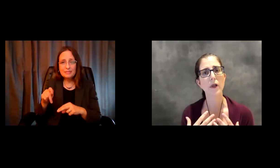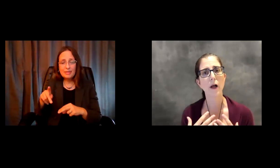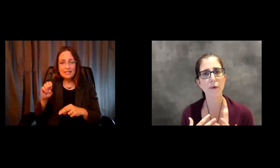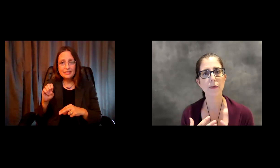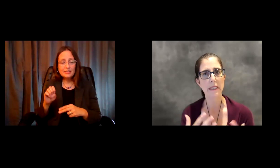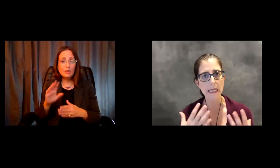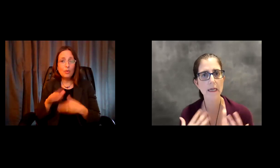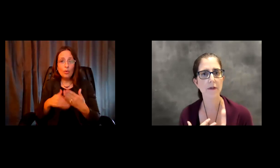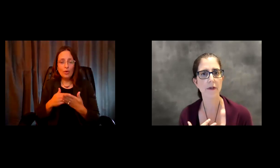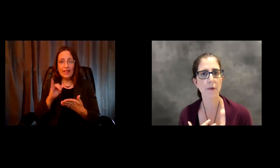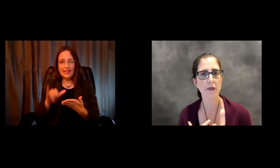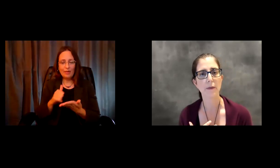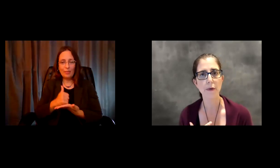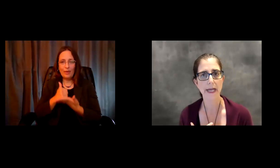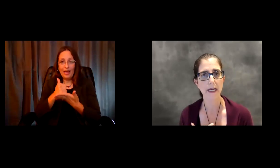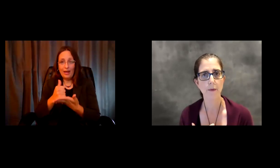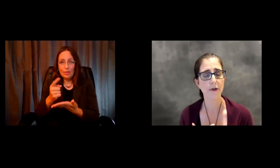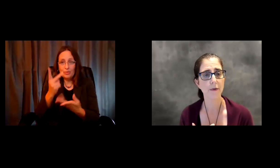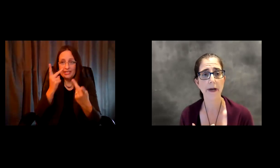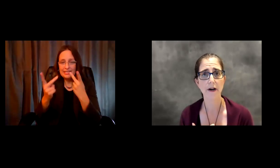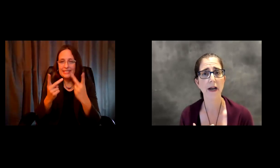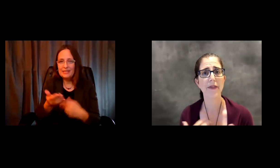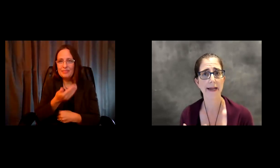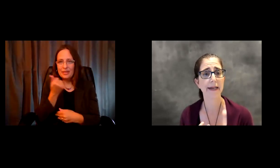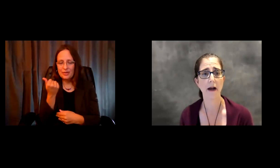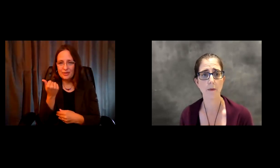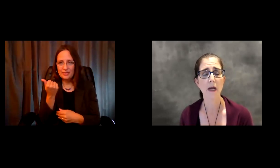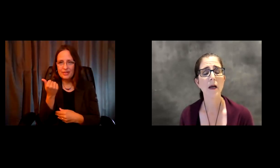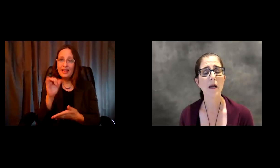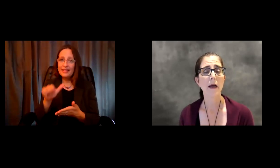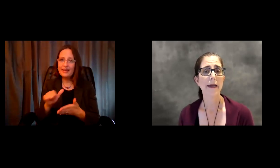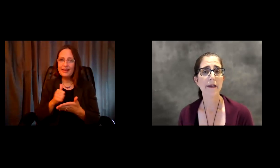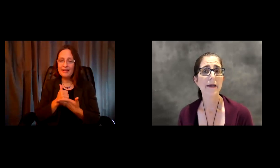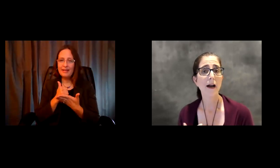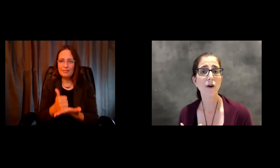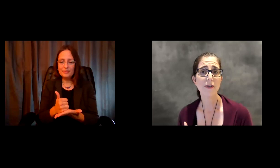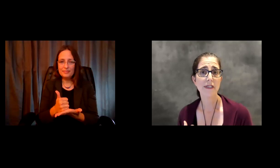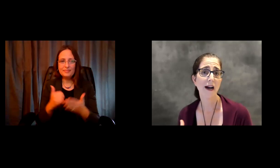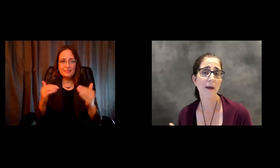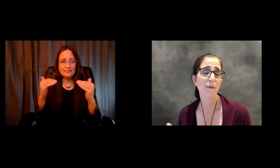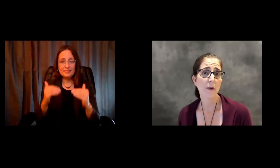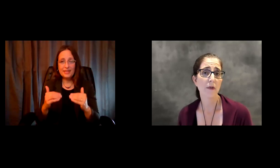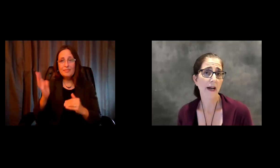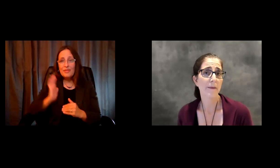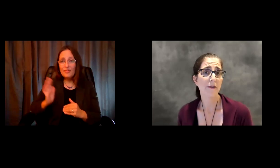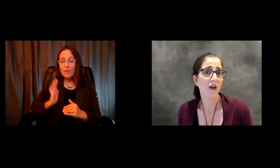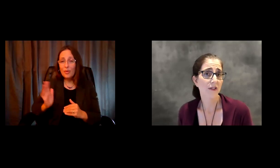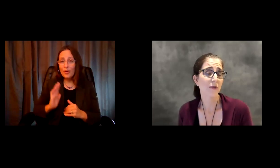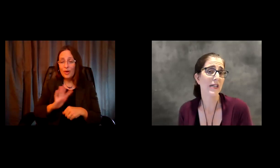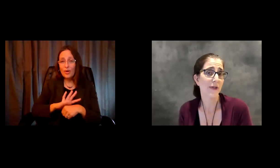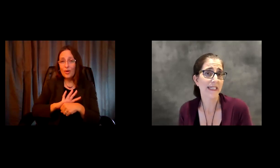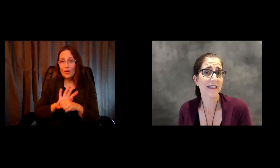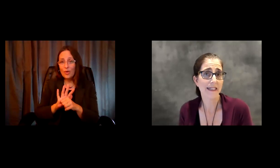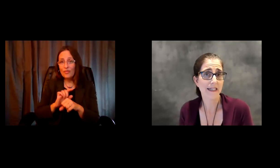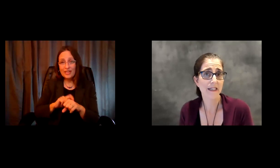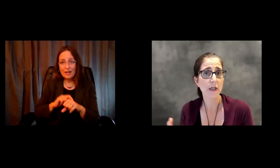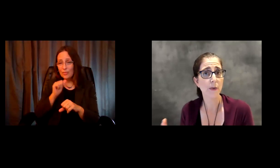and you can explore for tell e visits using Google meets with captioning embedded, as well as using